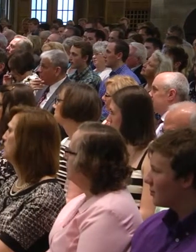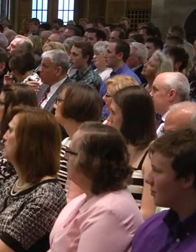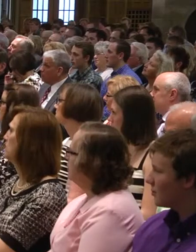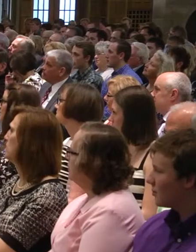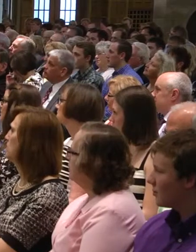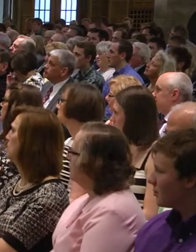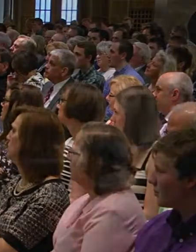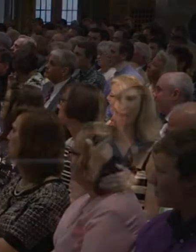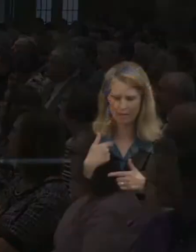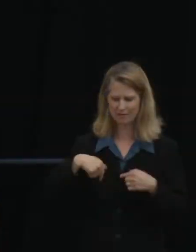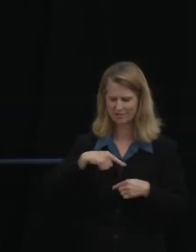Thank you.